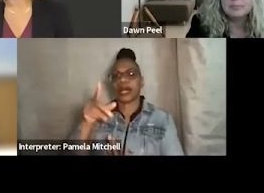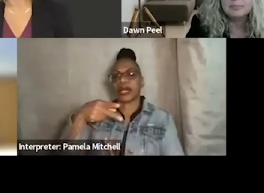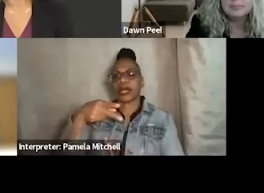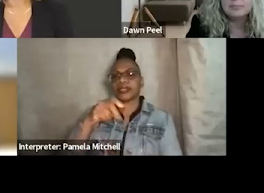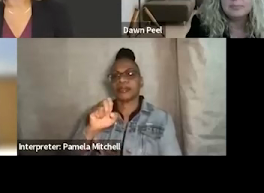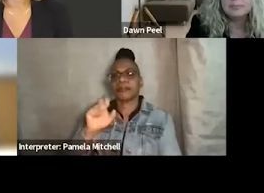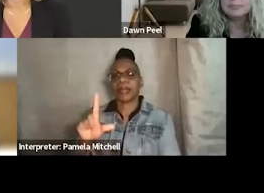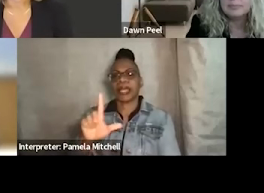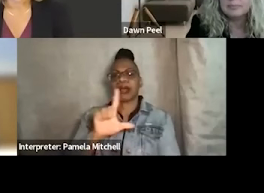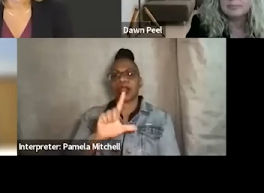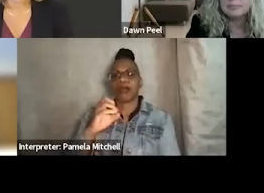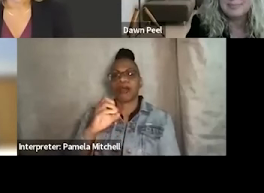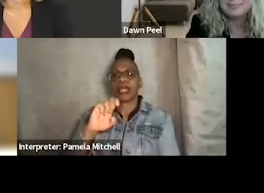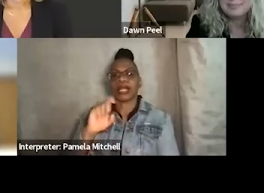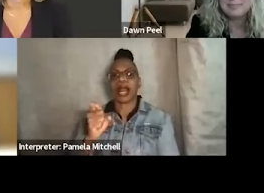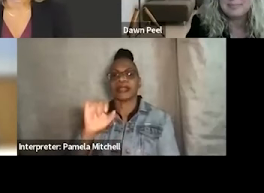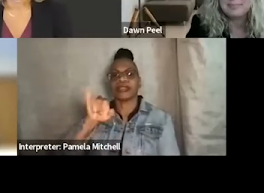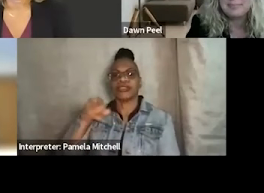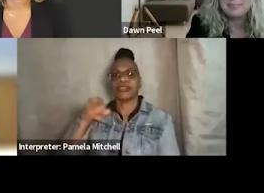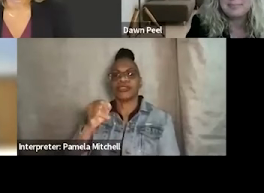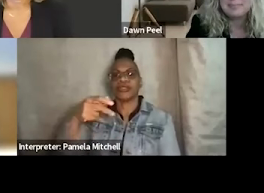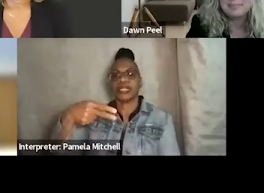and Julie Phillips, and I will introduce them shortly.